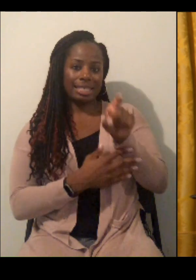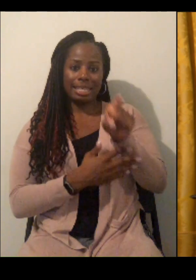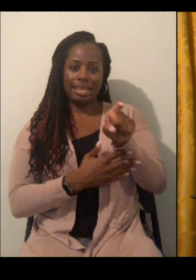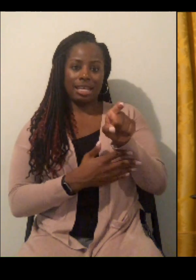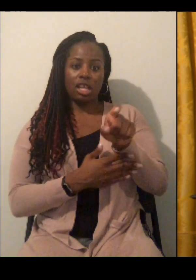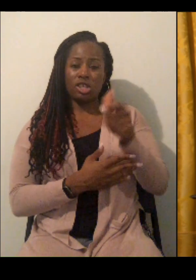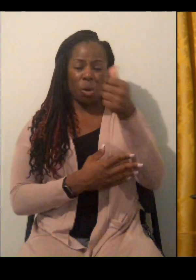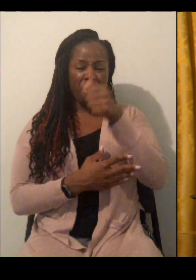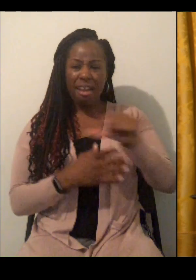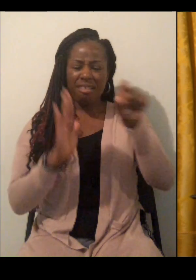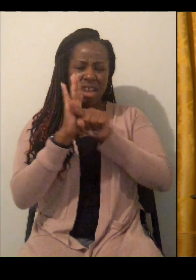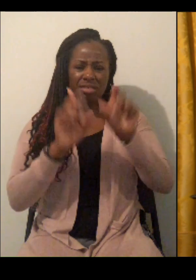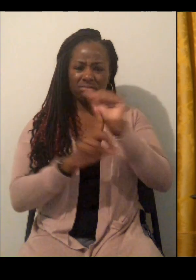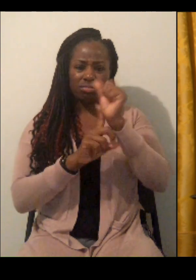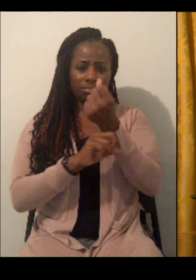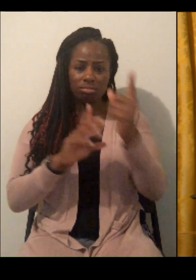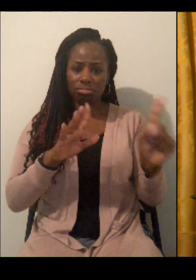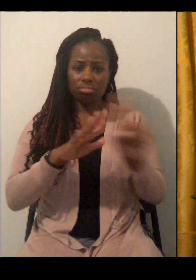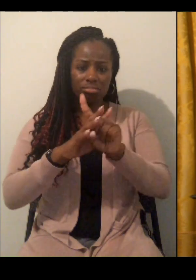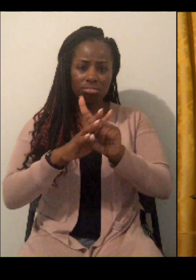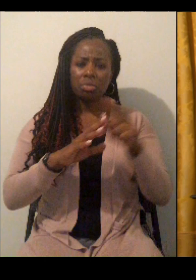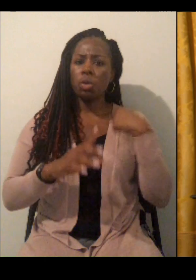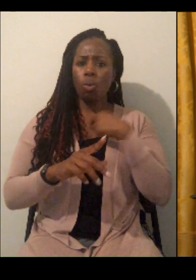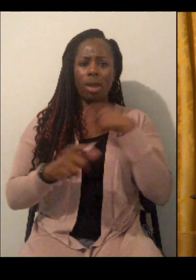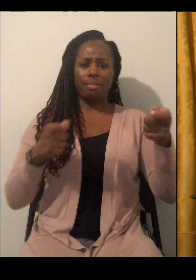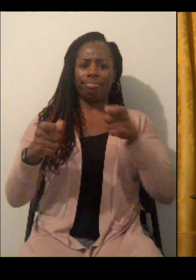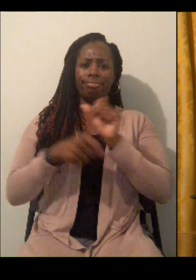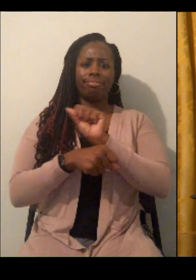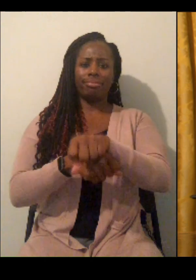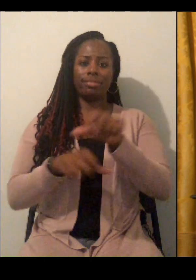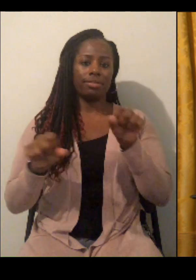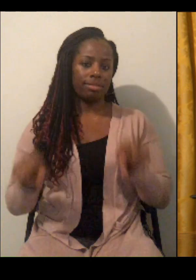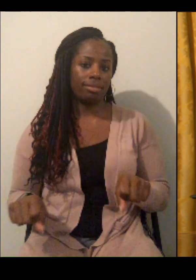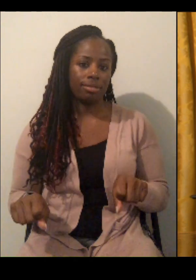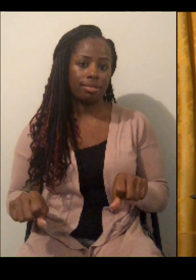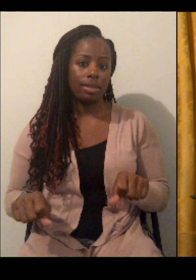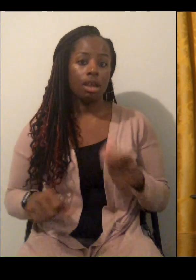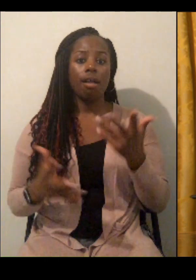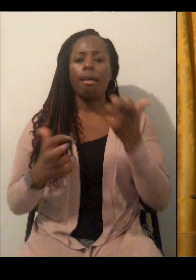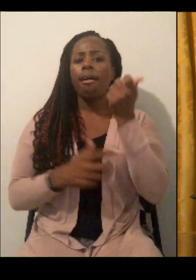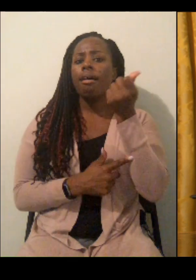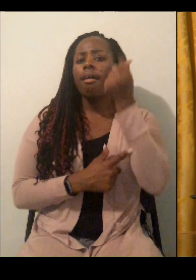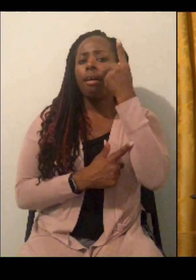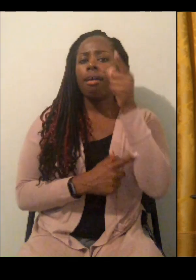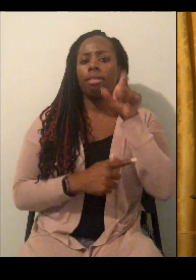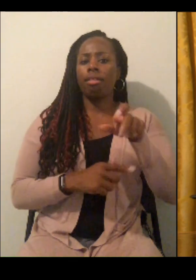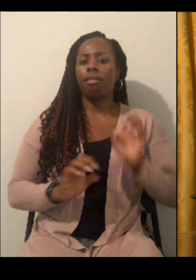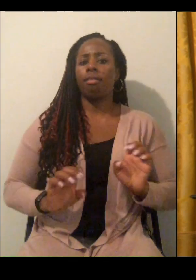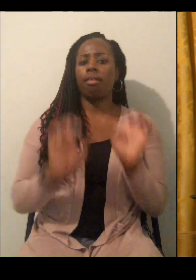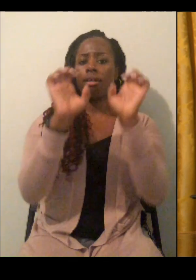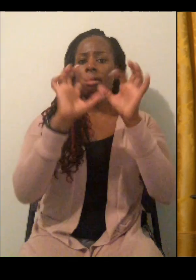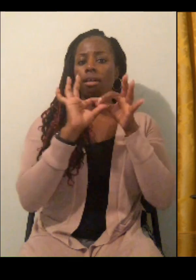this is not a financial crisis this is just a temporary moment of time that we